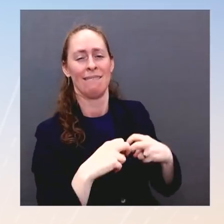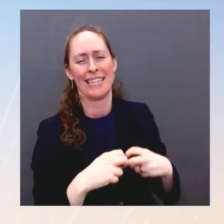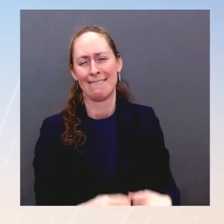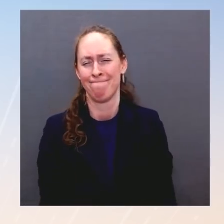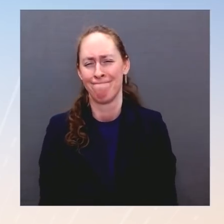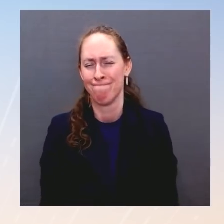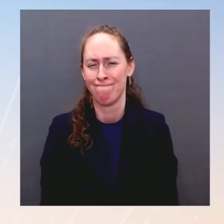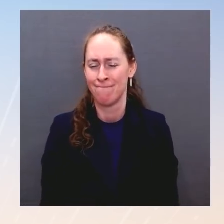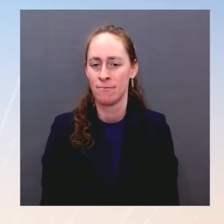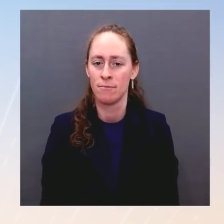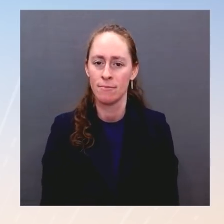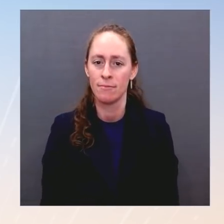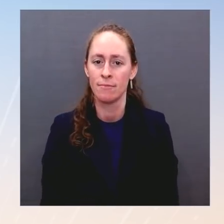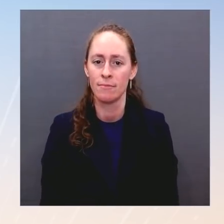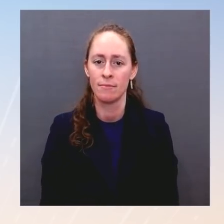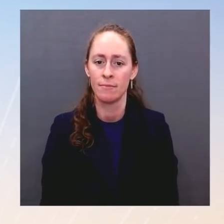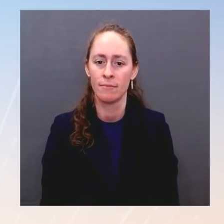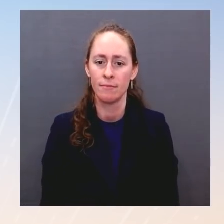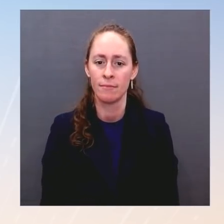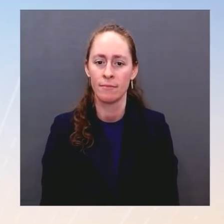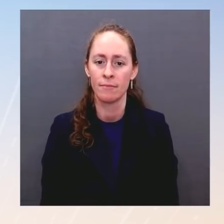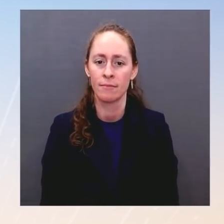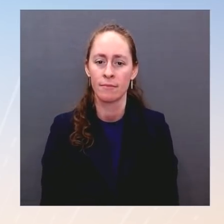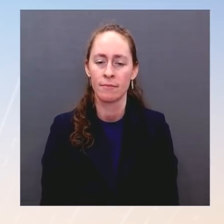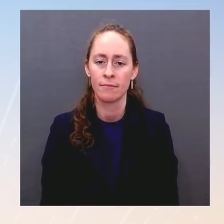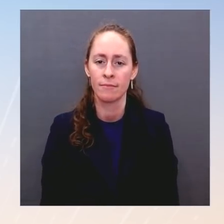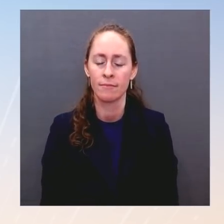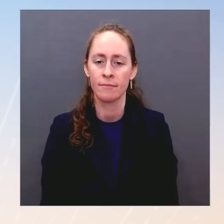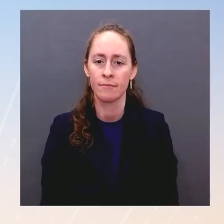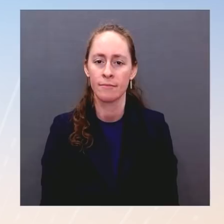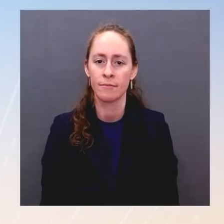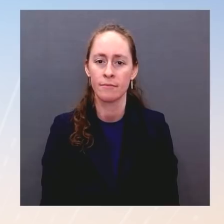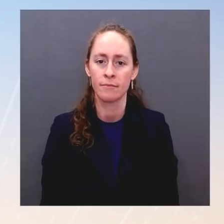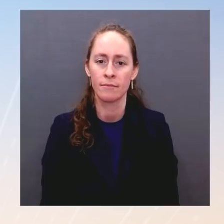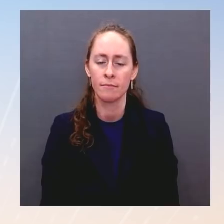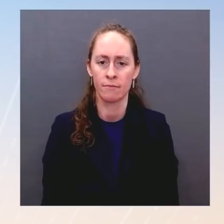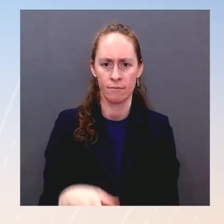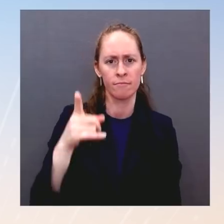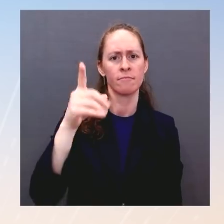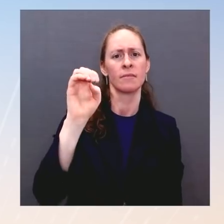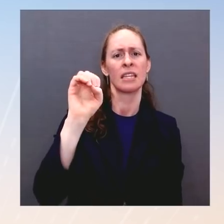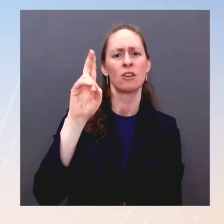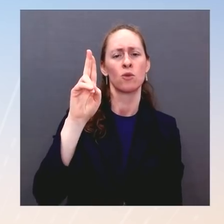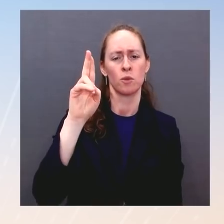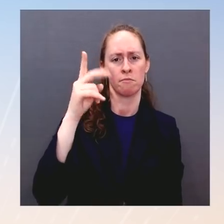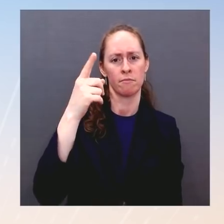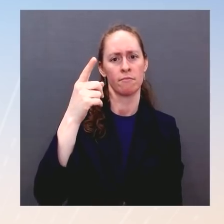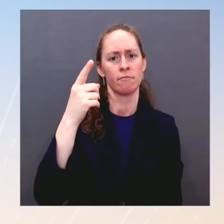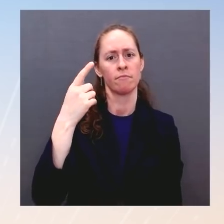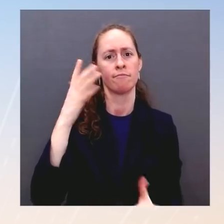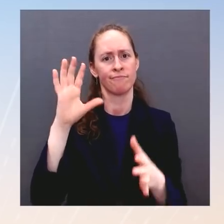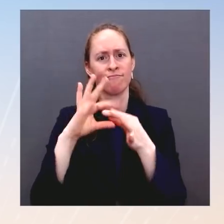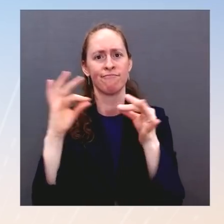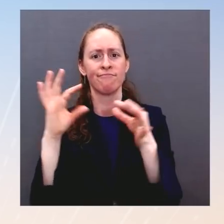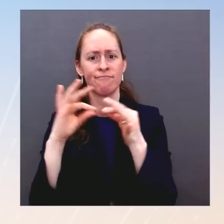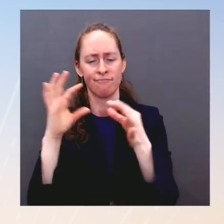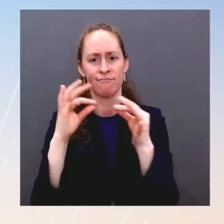has been quite different to the response to refugees from other nations, and I wonder what the White House view is on that, given that some countries like Poland and Hungary